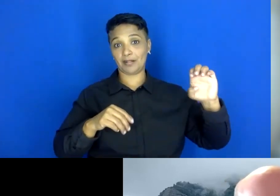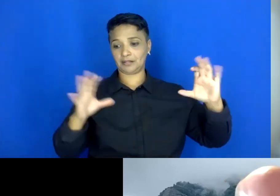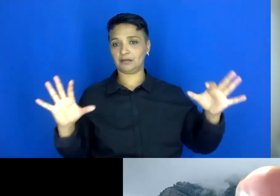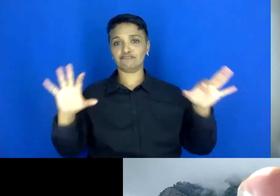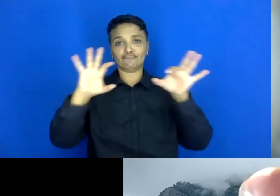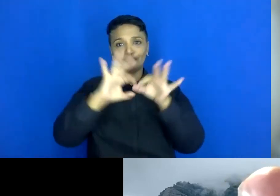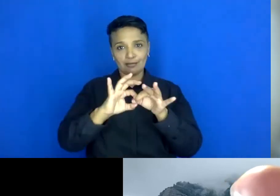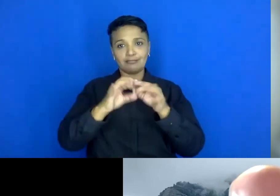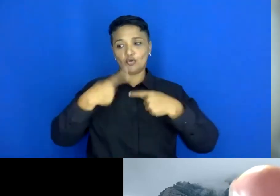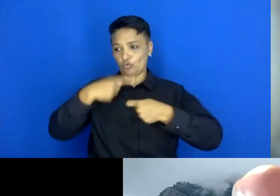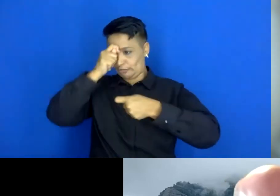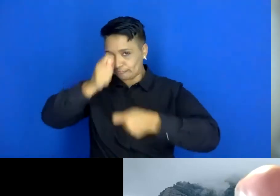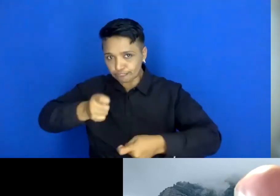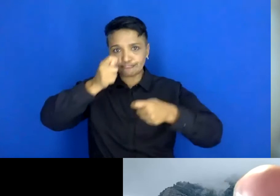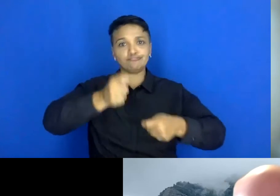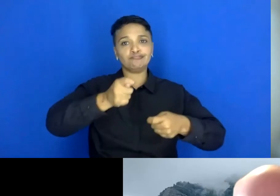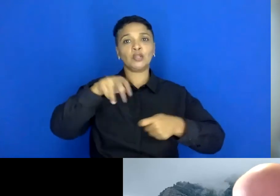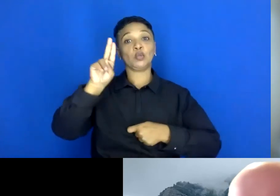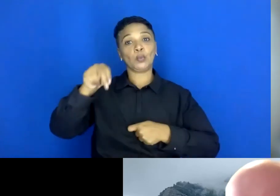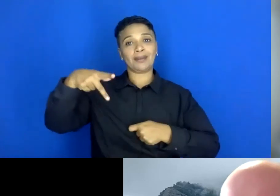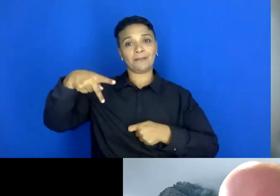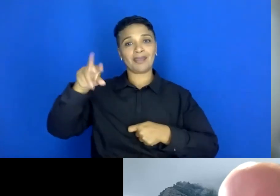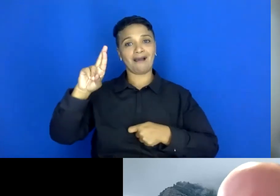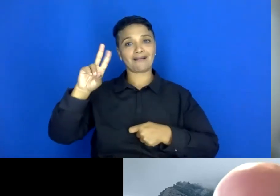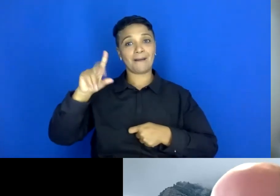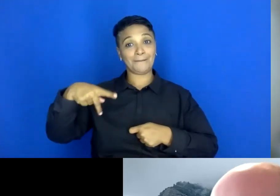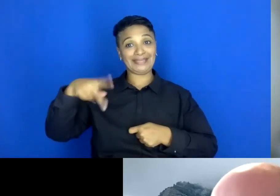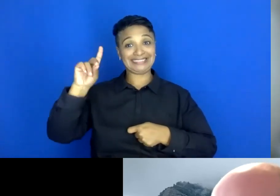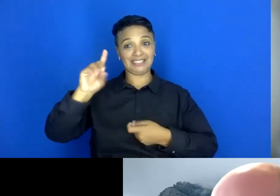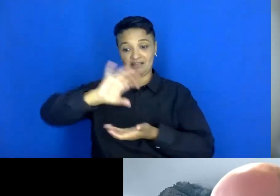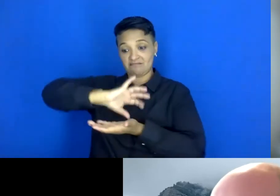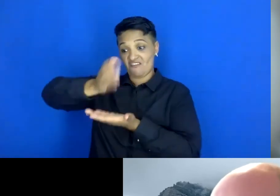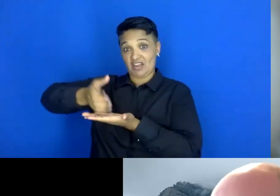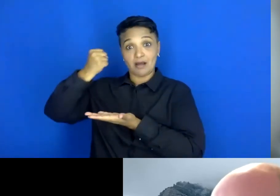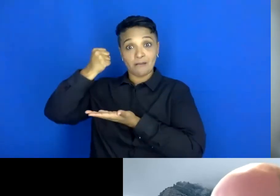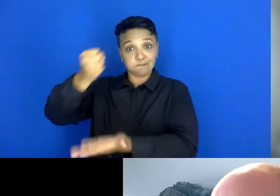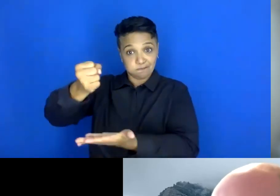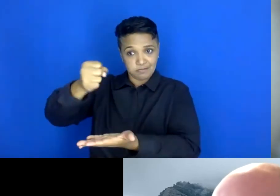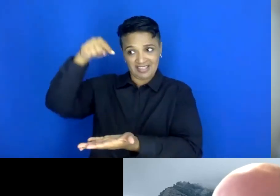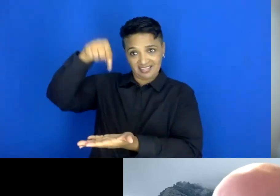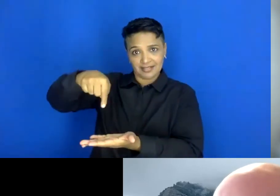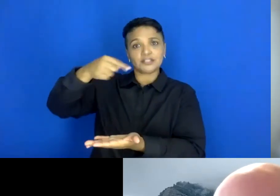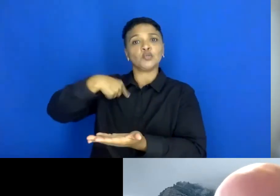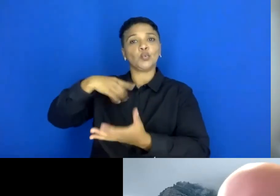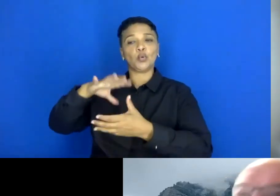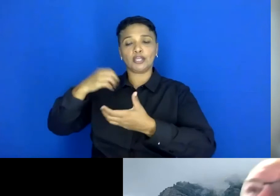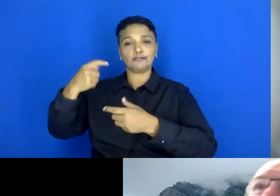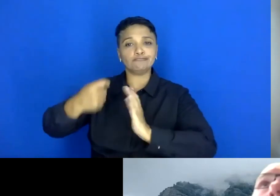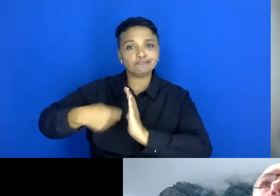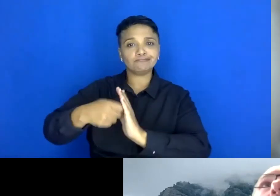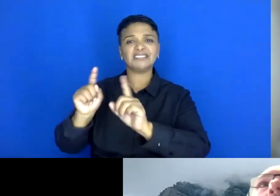with disabilities unprpd funding under the joint program last year we hosted virtual consultations